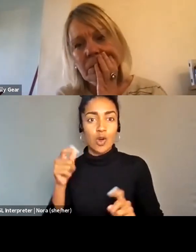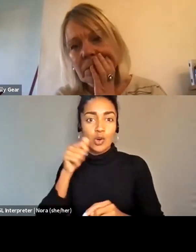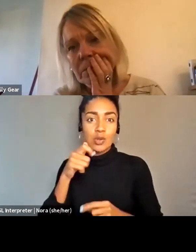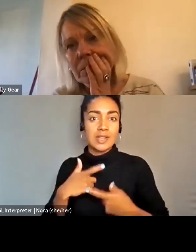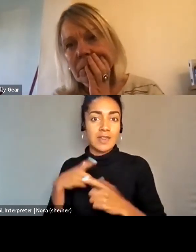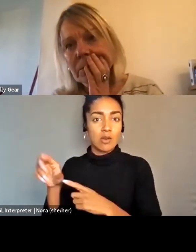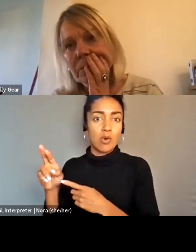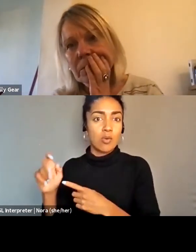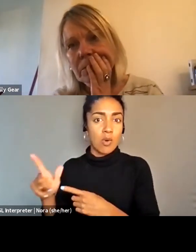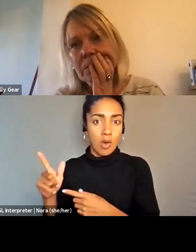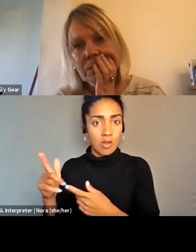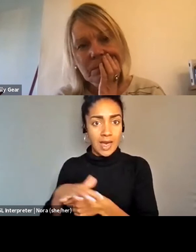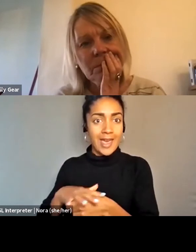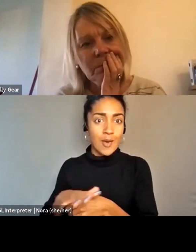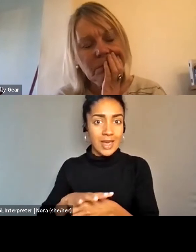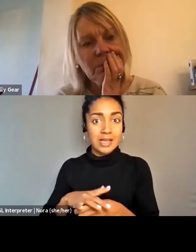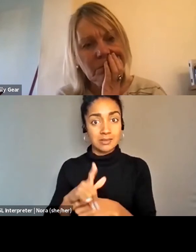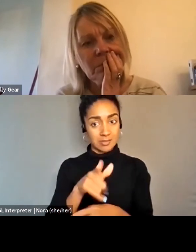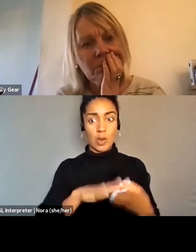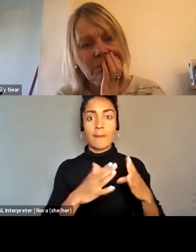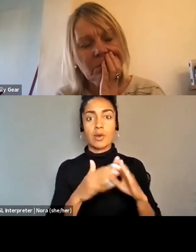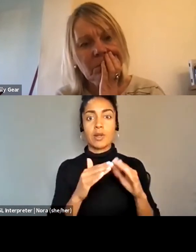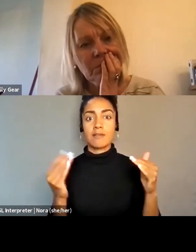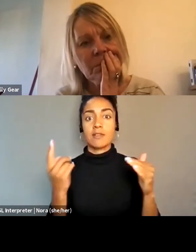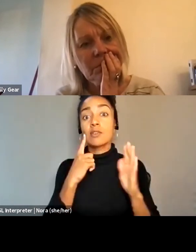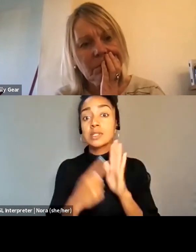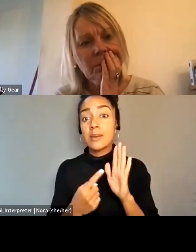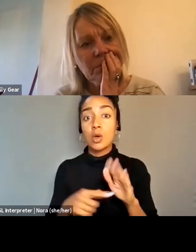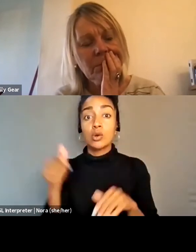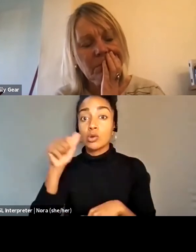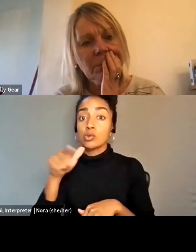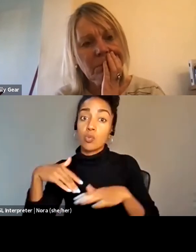community level, meals for example, for those that walking to school. They provide